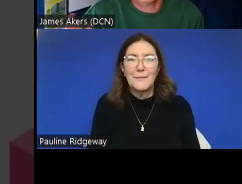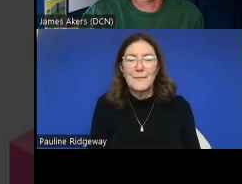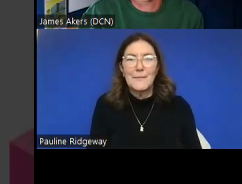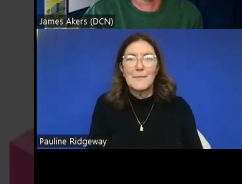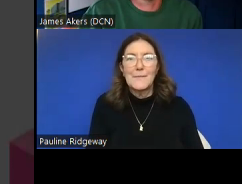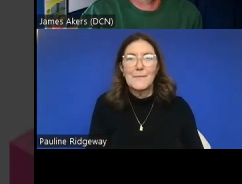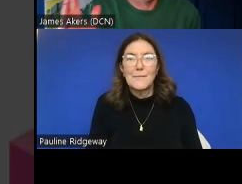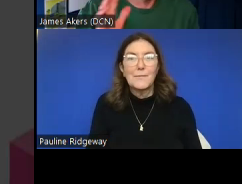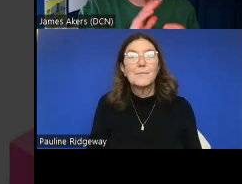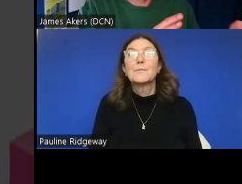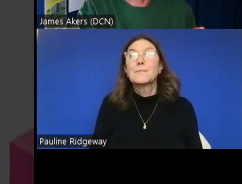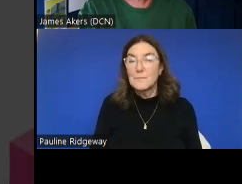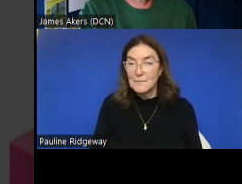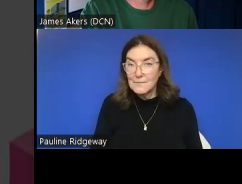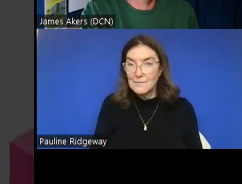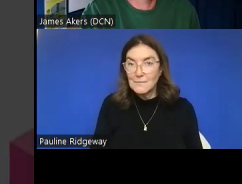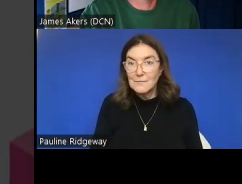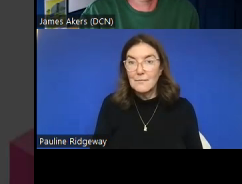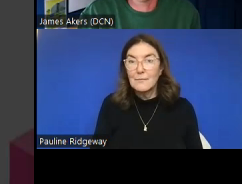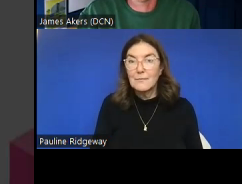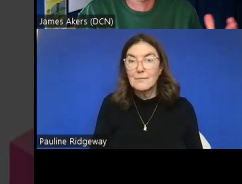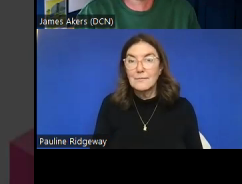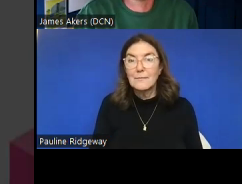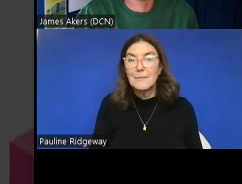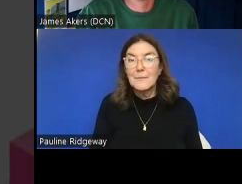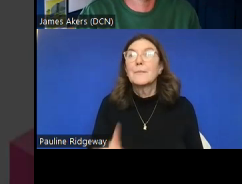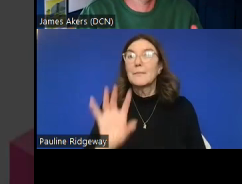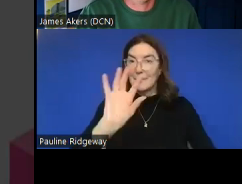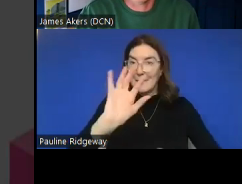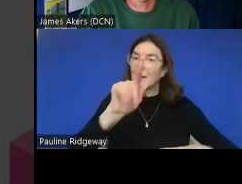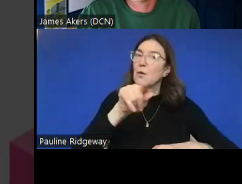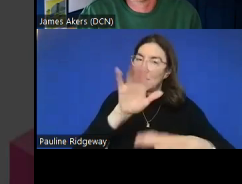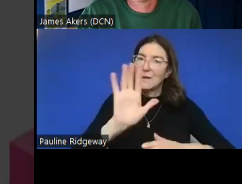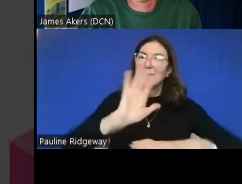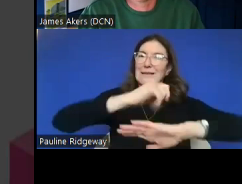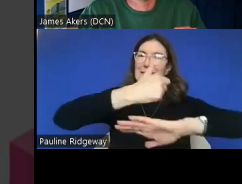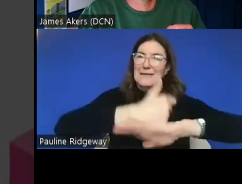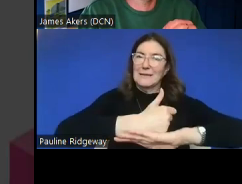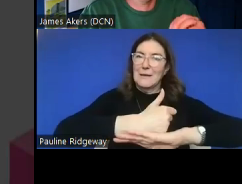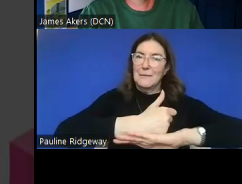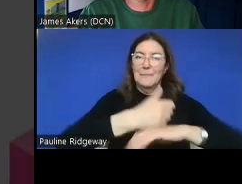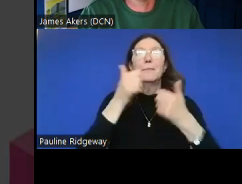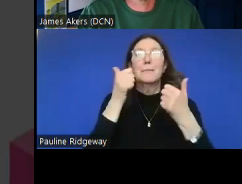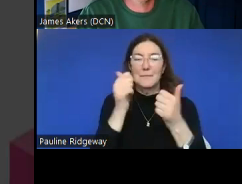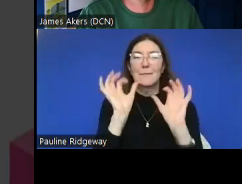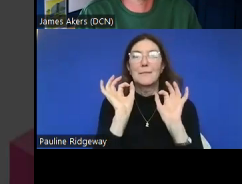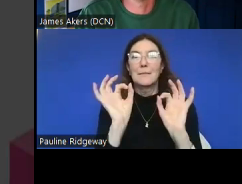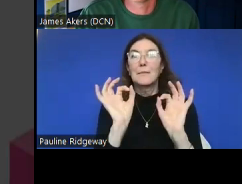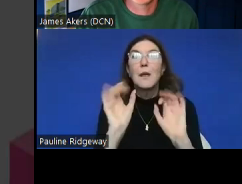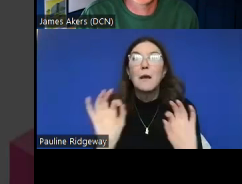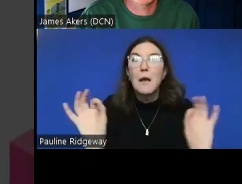If that's the case, if you've got that set up, great. If not, it's something that you should consider